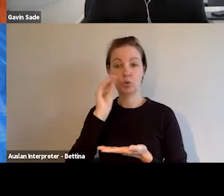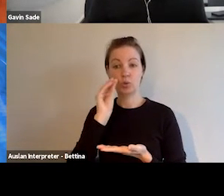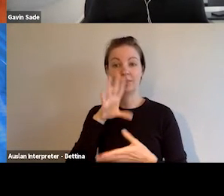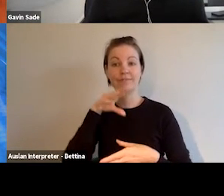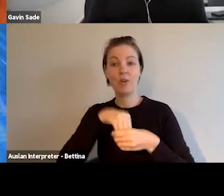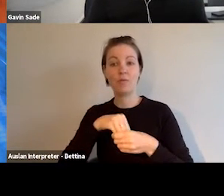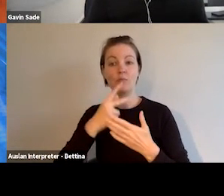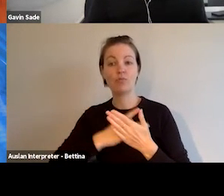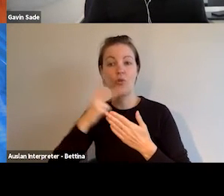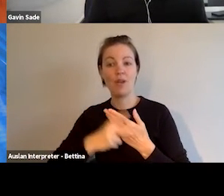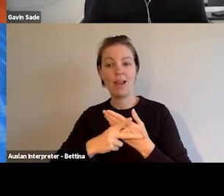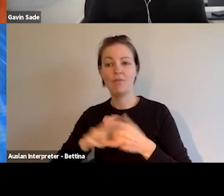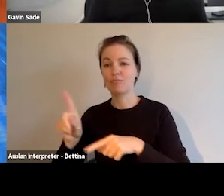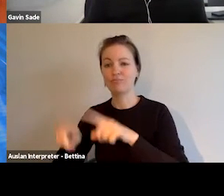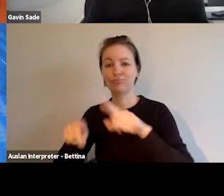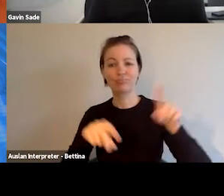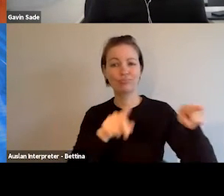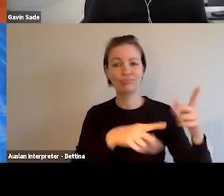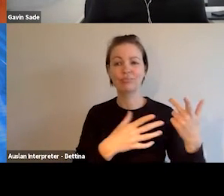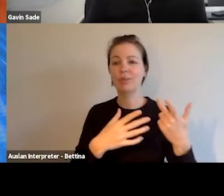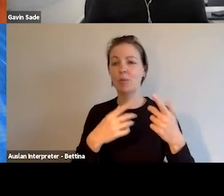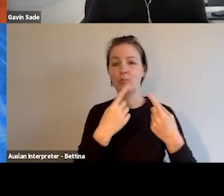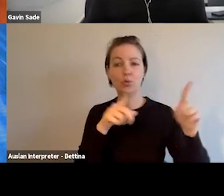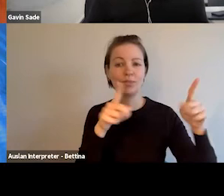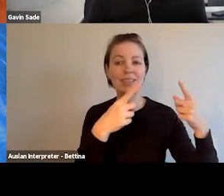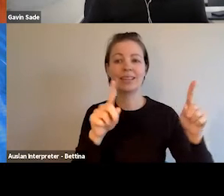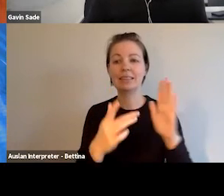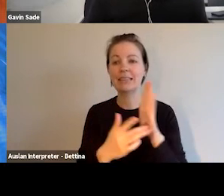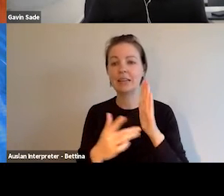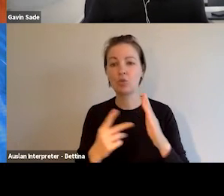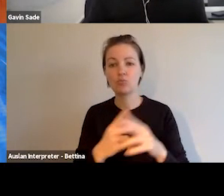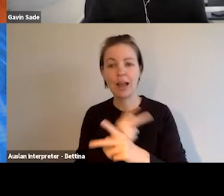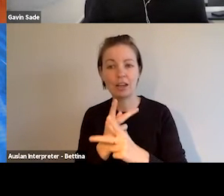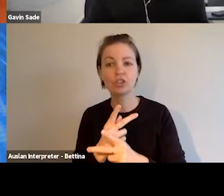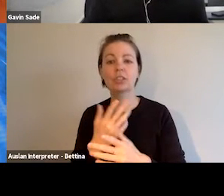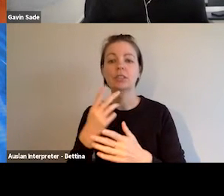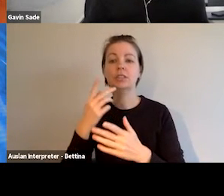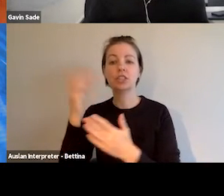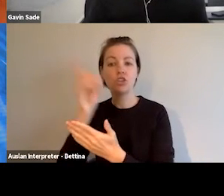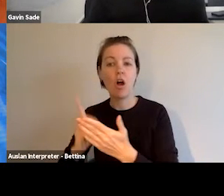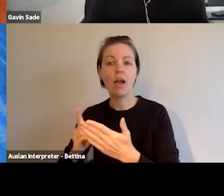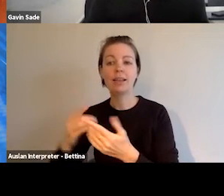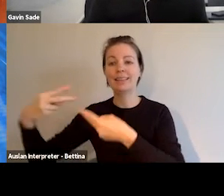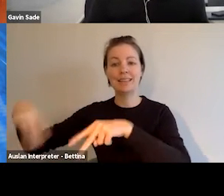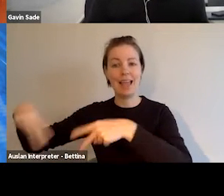disciplines of music, technical production, design and dance primarily.